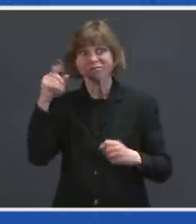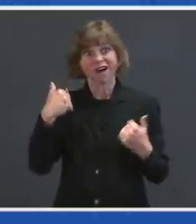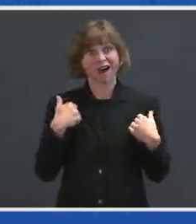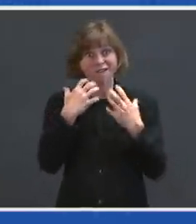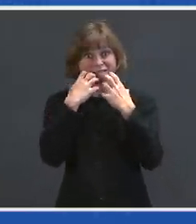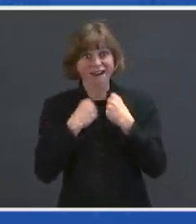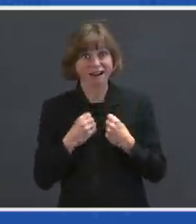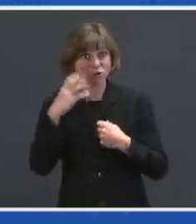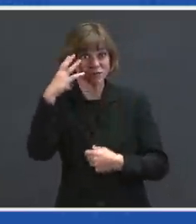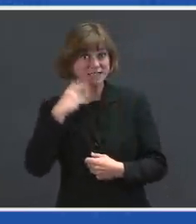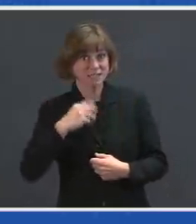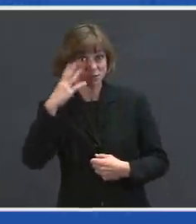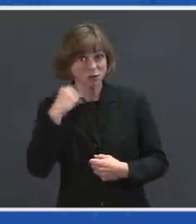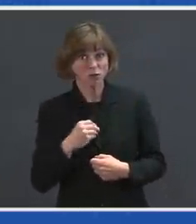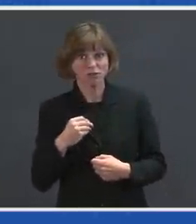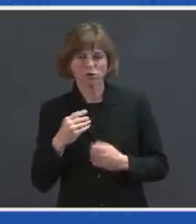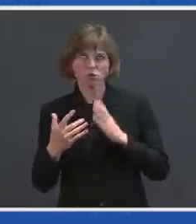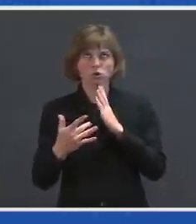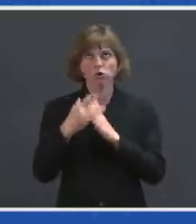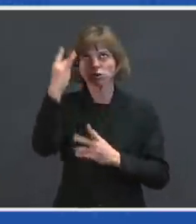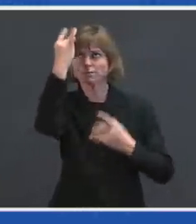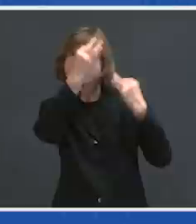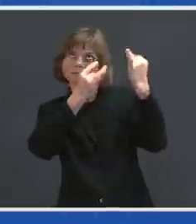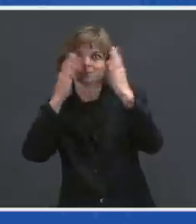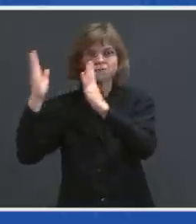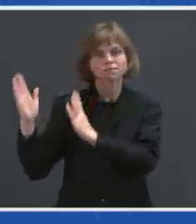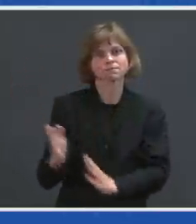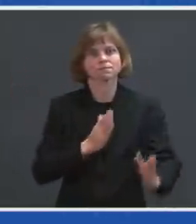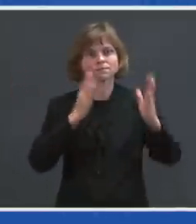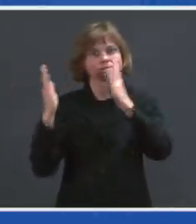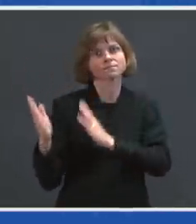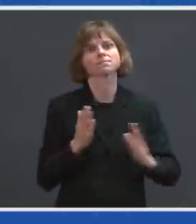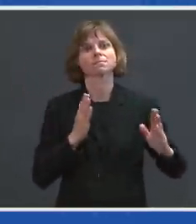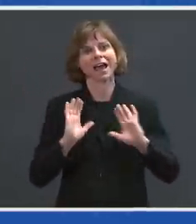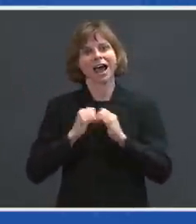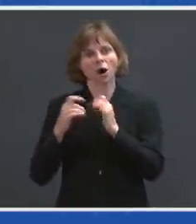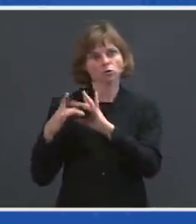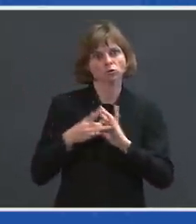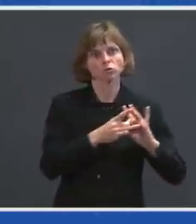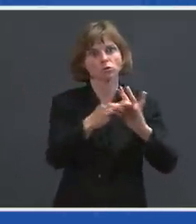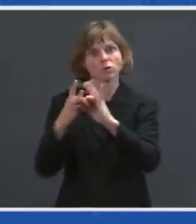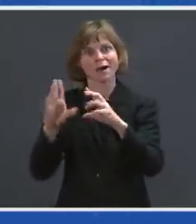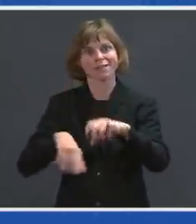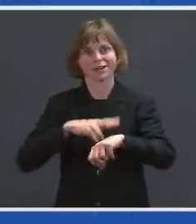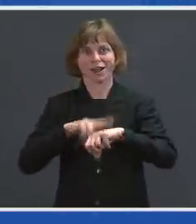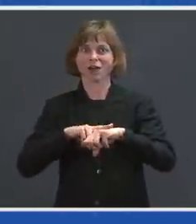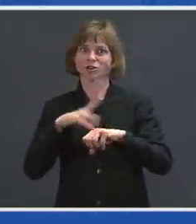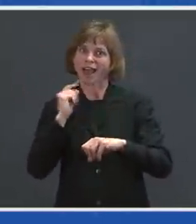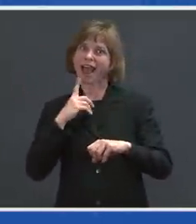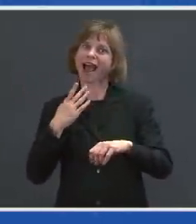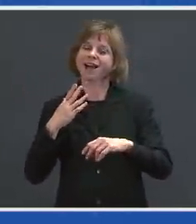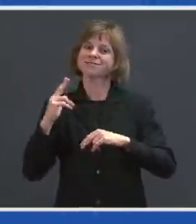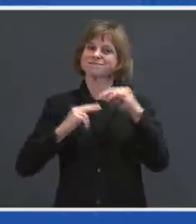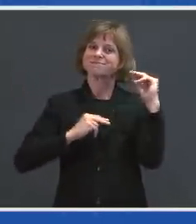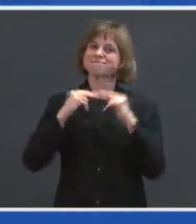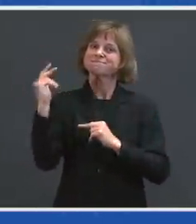and the strategic thinking to bring our nation together and to build a better, fairer world for our children.